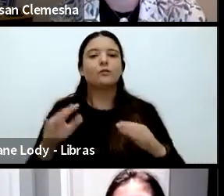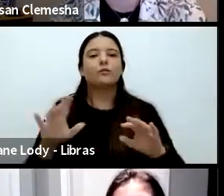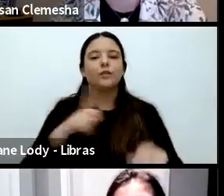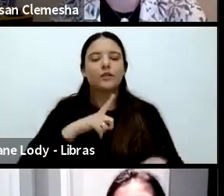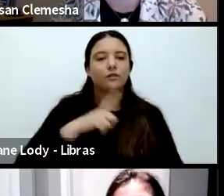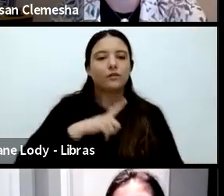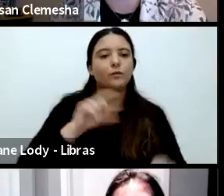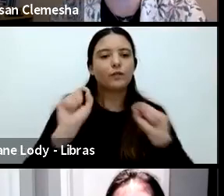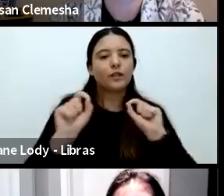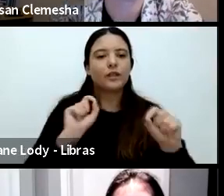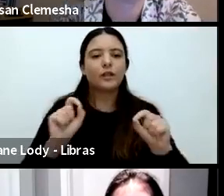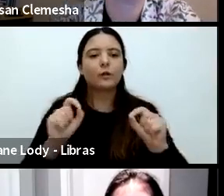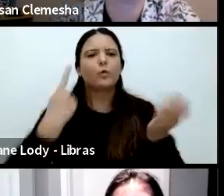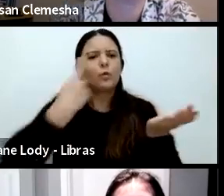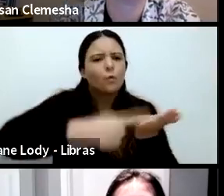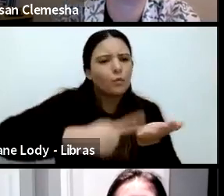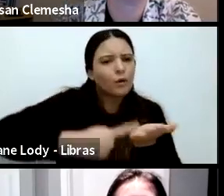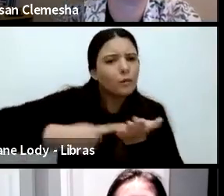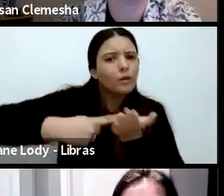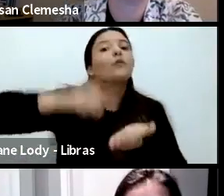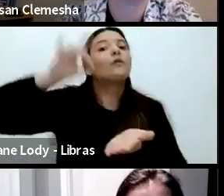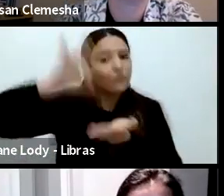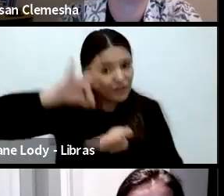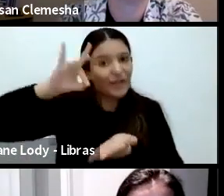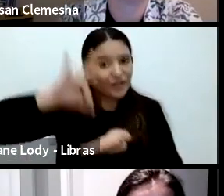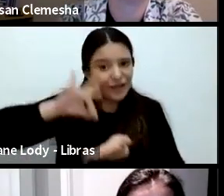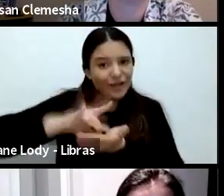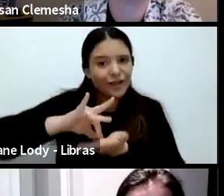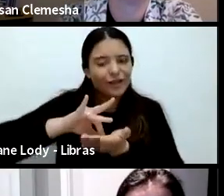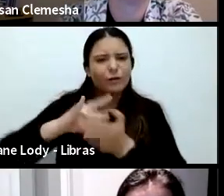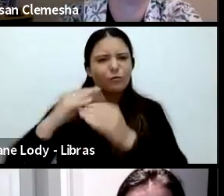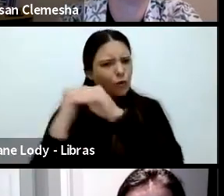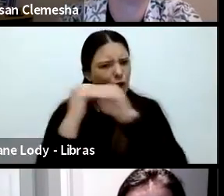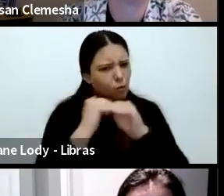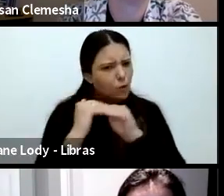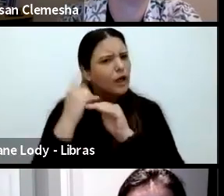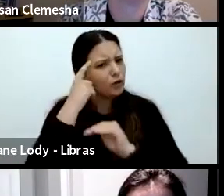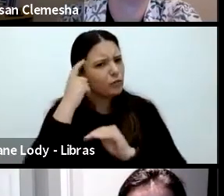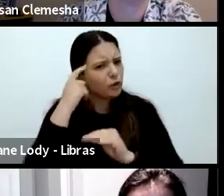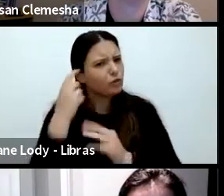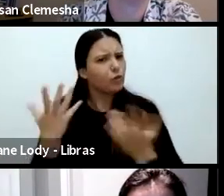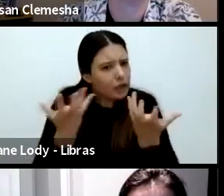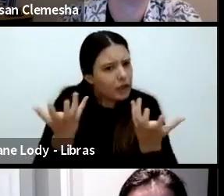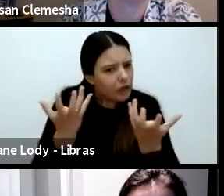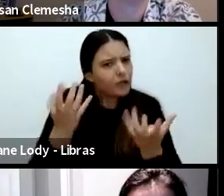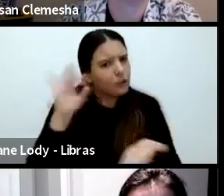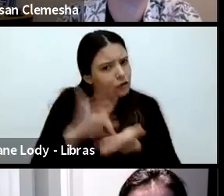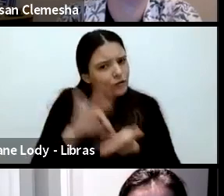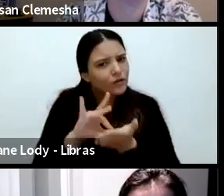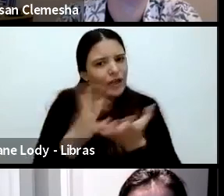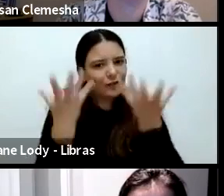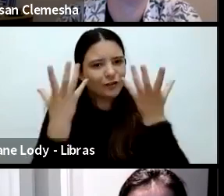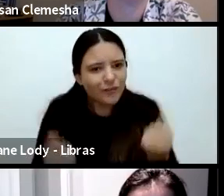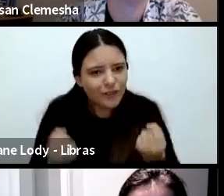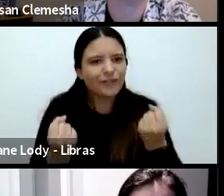a genuine commitment to. to quality was to quality was, was it quality was was at least the IDeal.